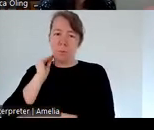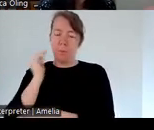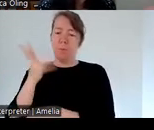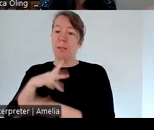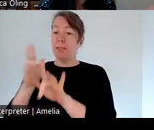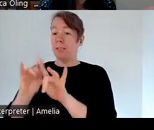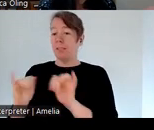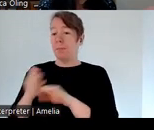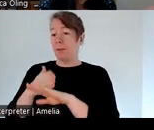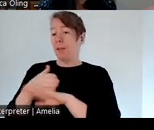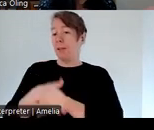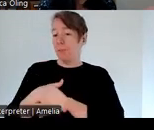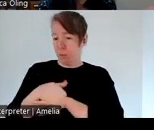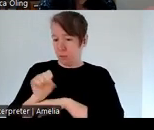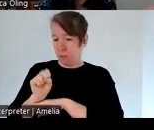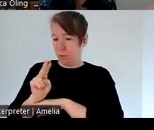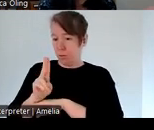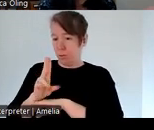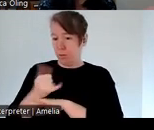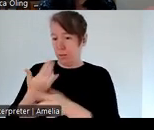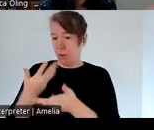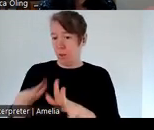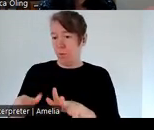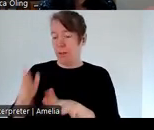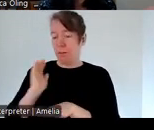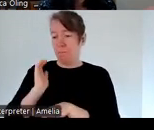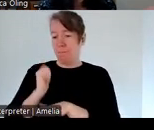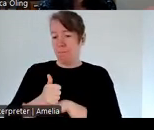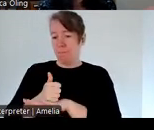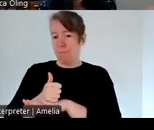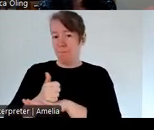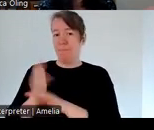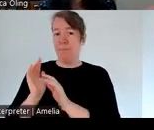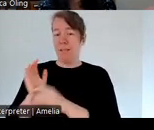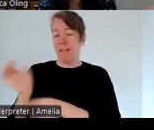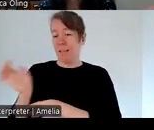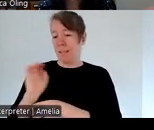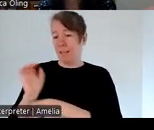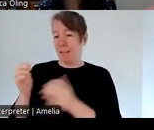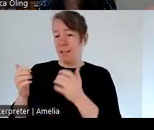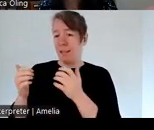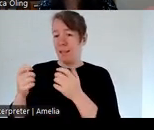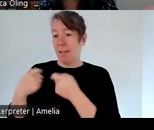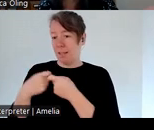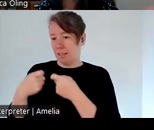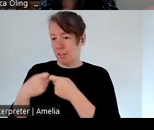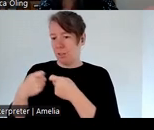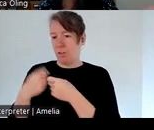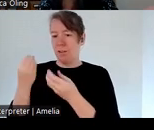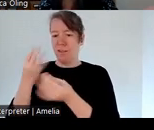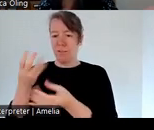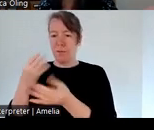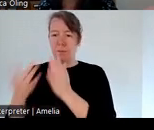SUNY had adopted, um, their electronic and information technologies accessibility policy language.